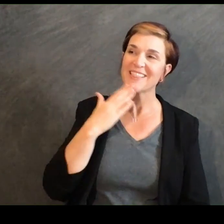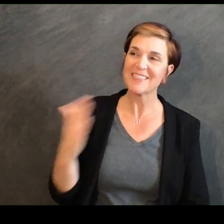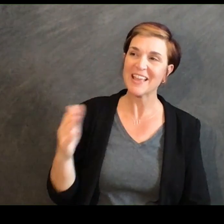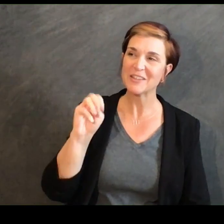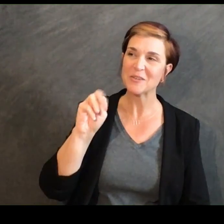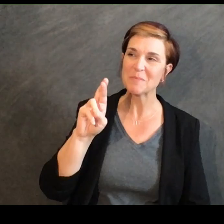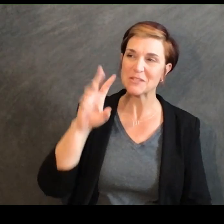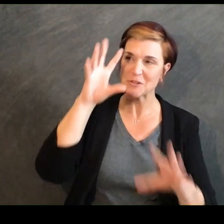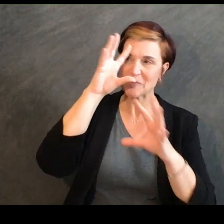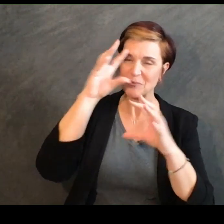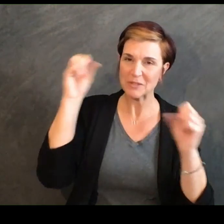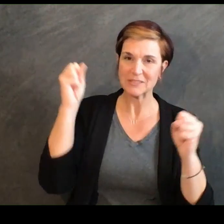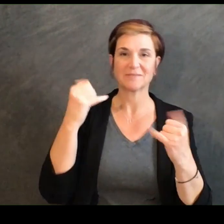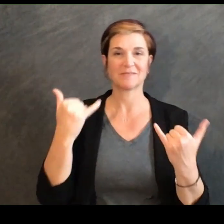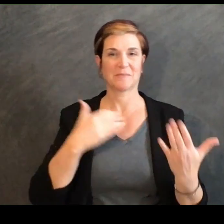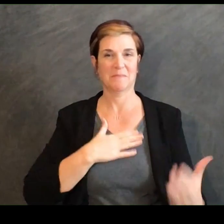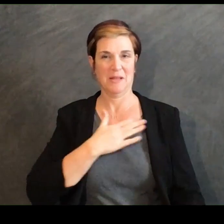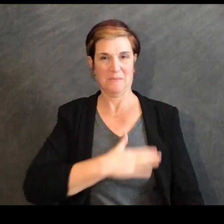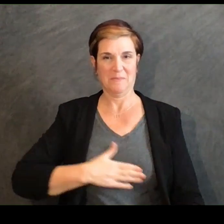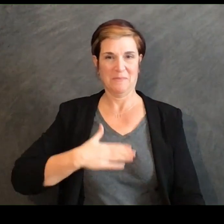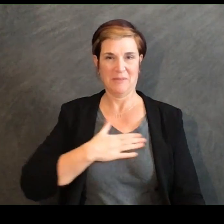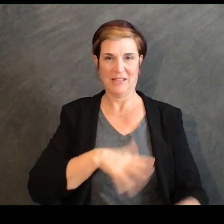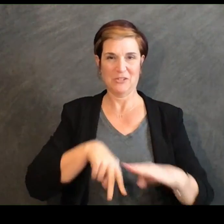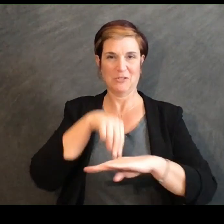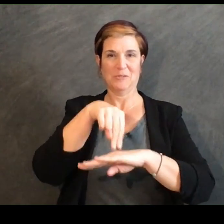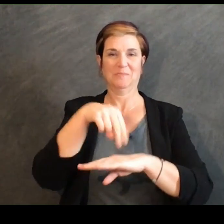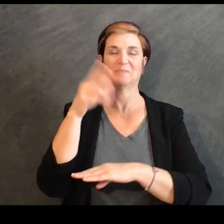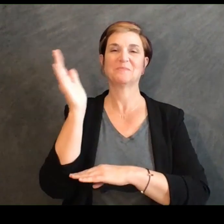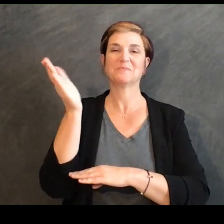it's a pleasure to be here with all of you I think you know at the beginning of